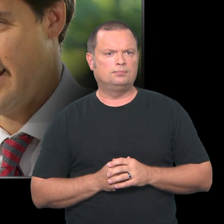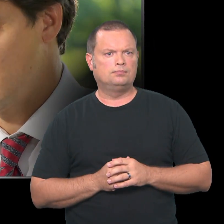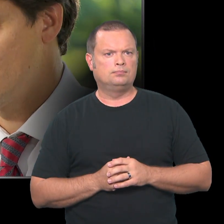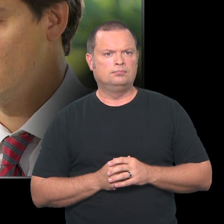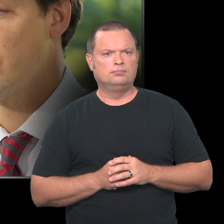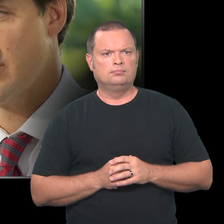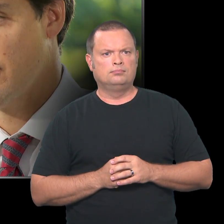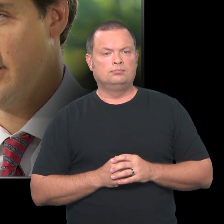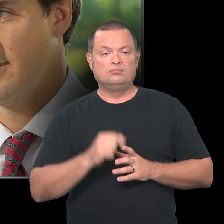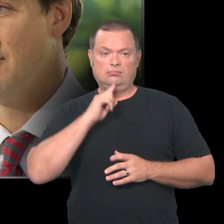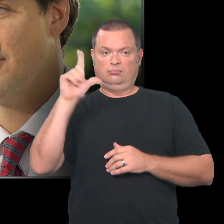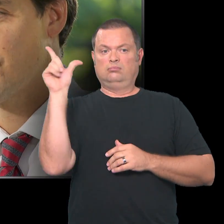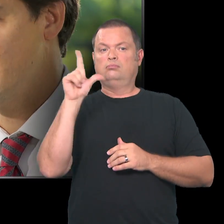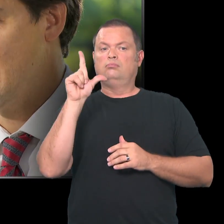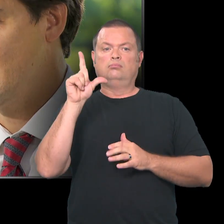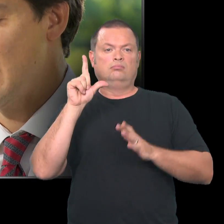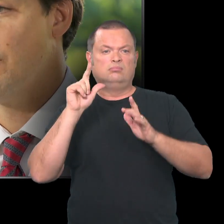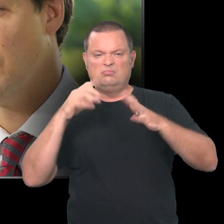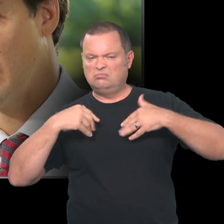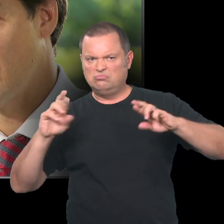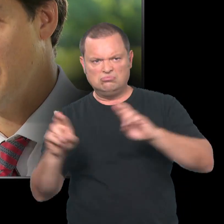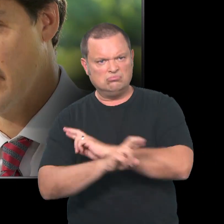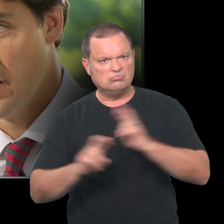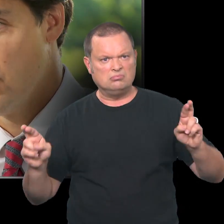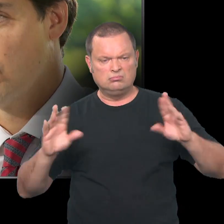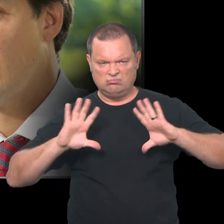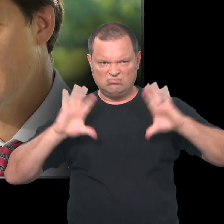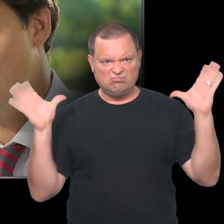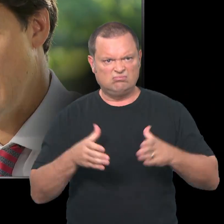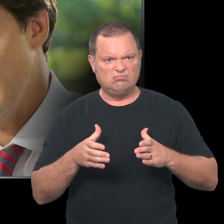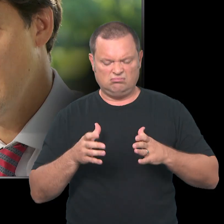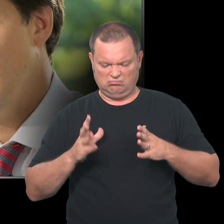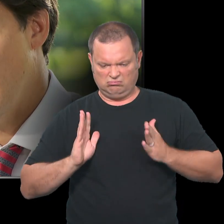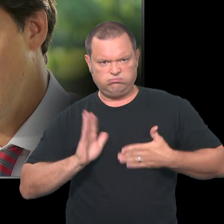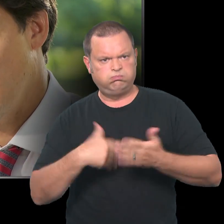that the Liberal Party is in fact ready to form an extraordinarily efficient